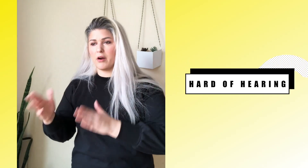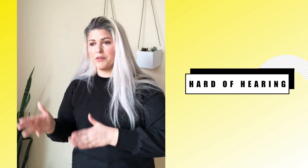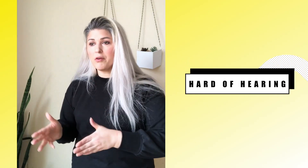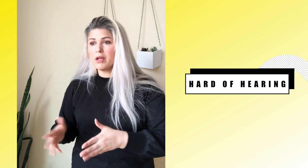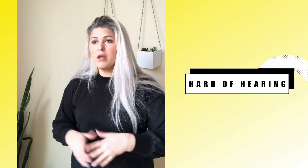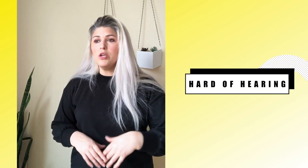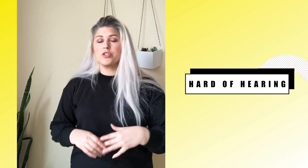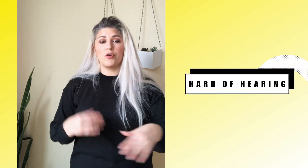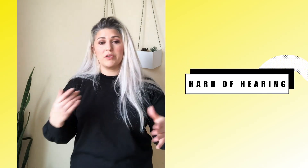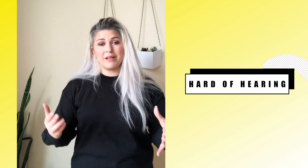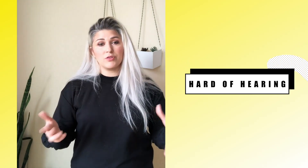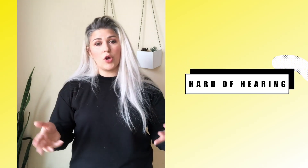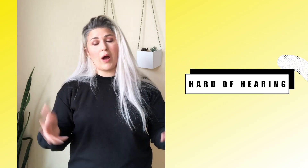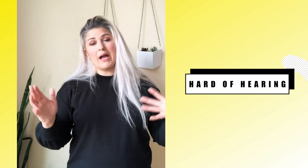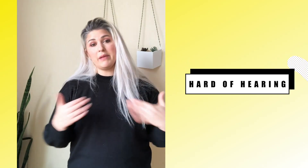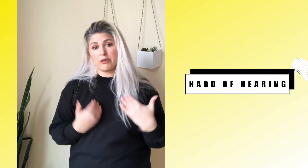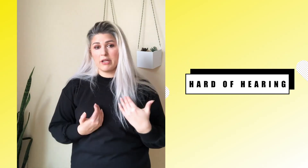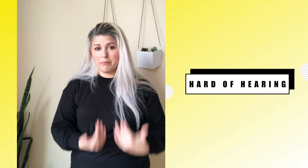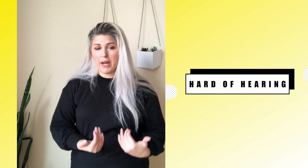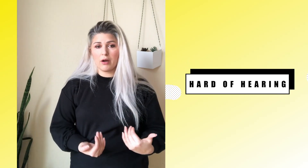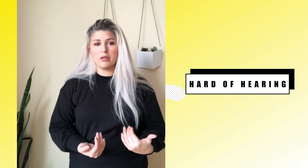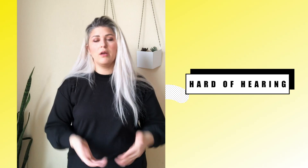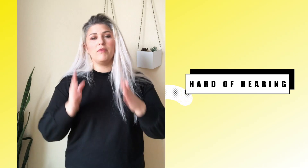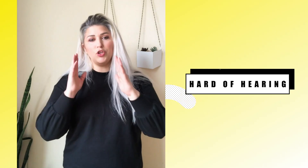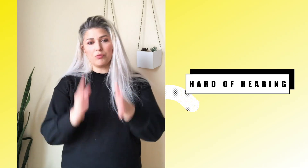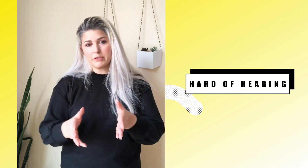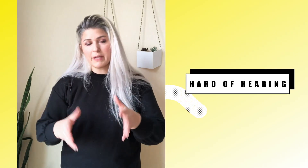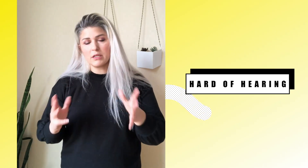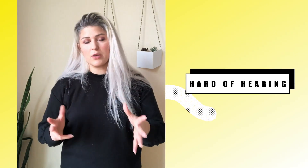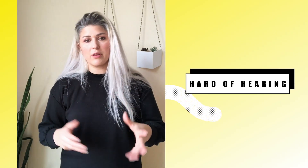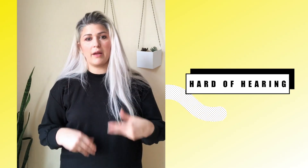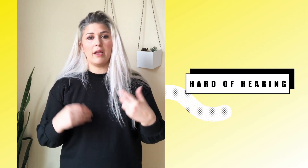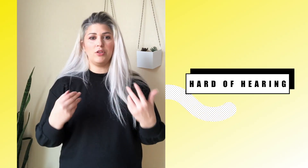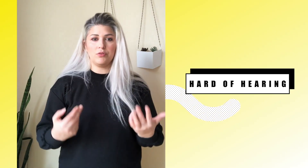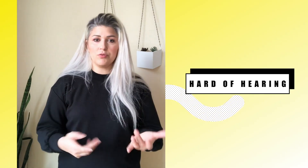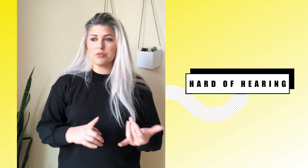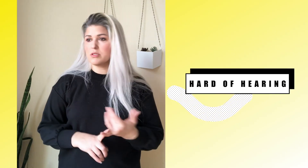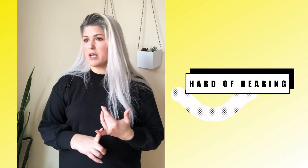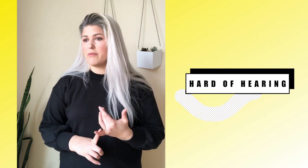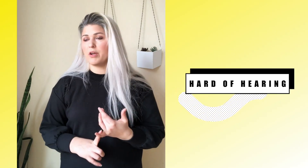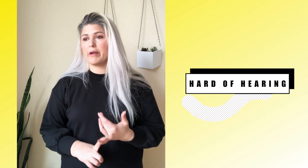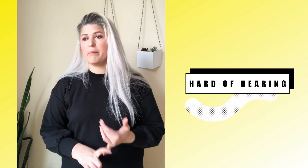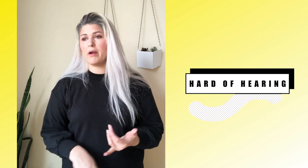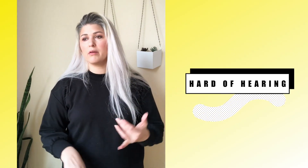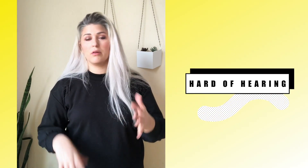and hard of hearing. So if somebody goes, no, I'm hearing impaired, then you respect and honor that and you use the sign for hearing a parent.